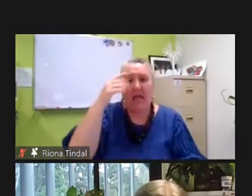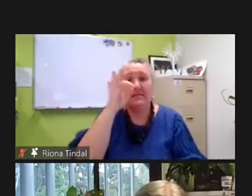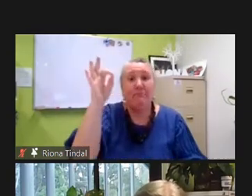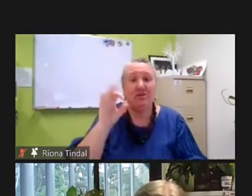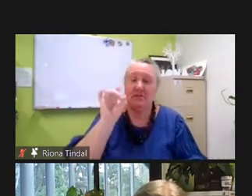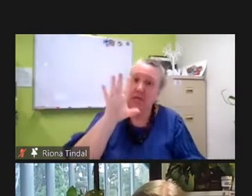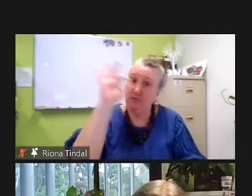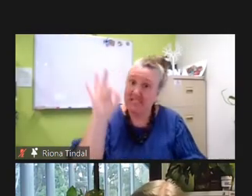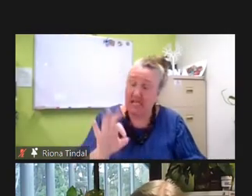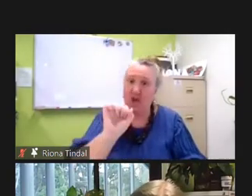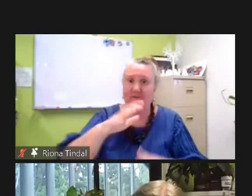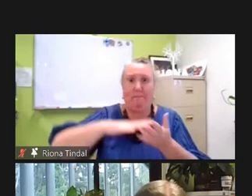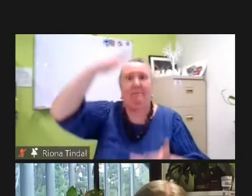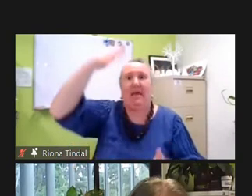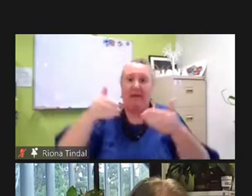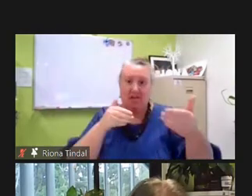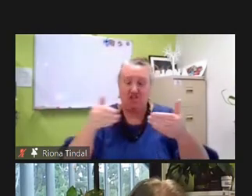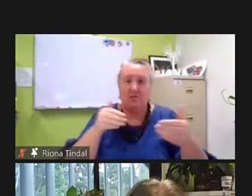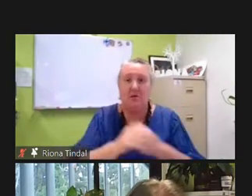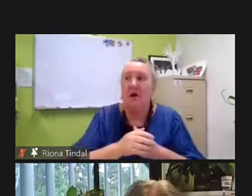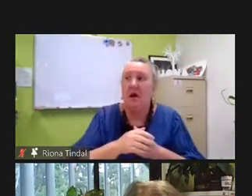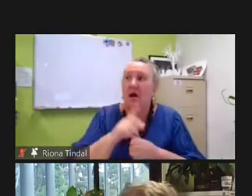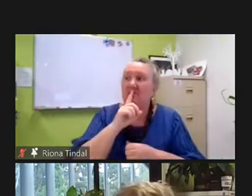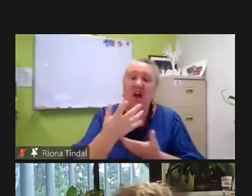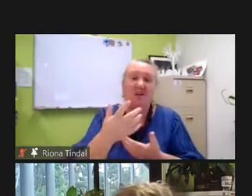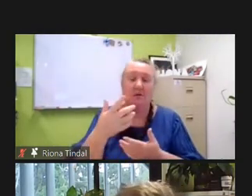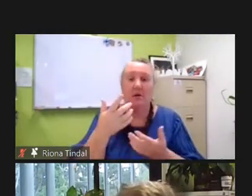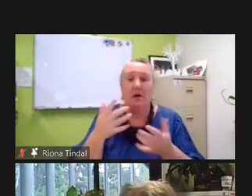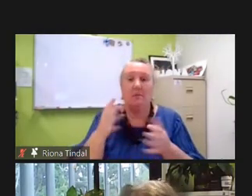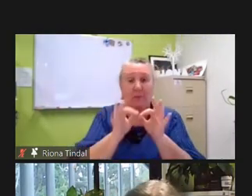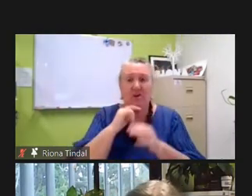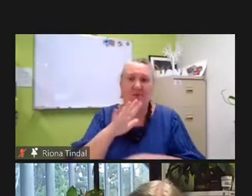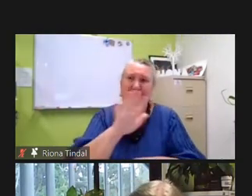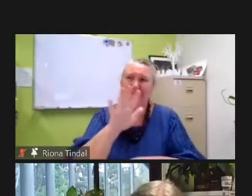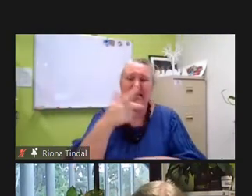so always have that budget there. Make sure you have perhaps a percentage of your budget